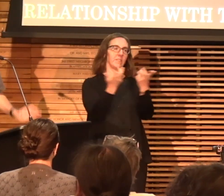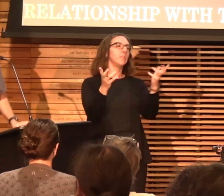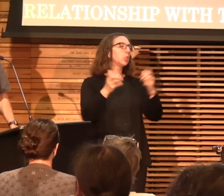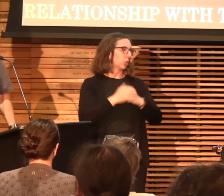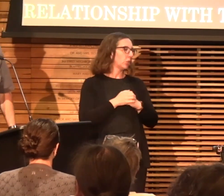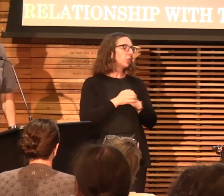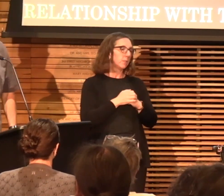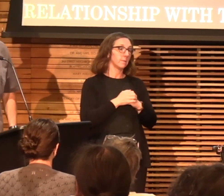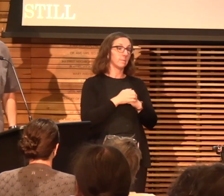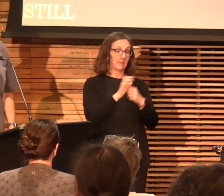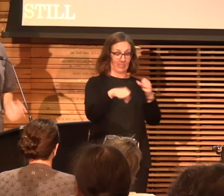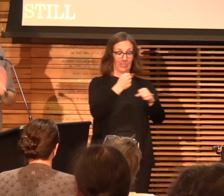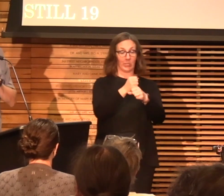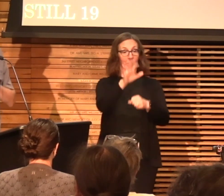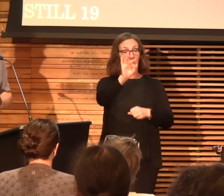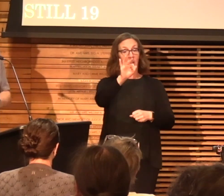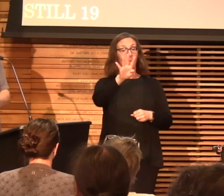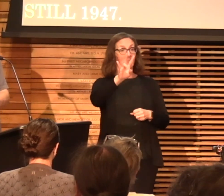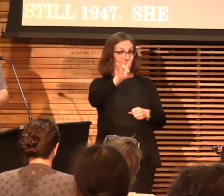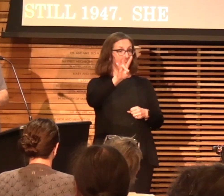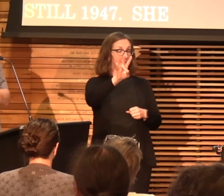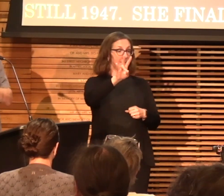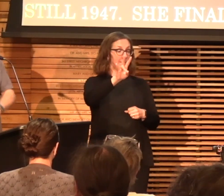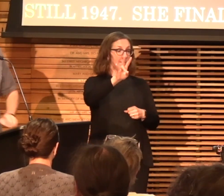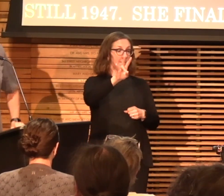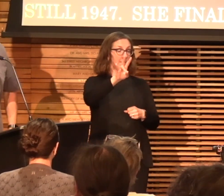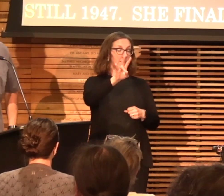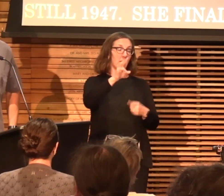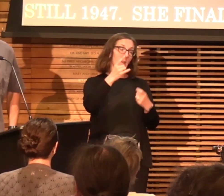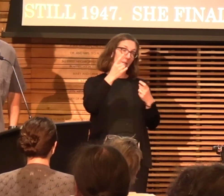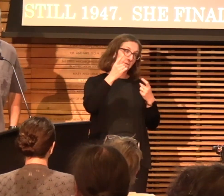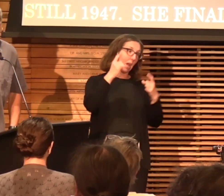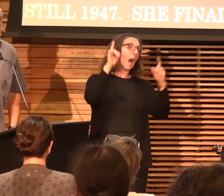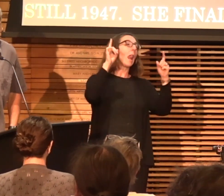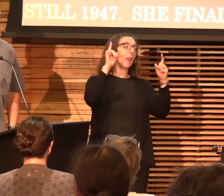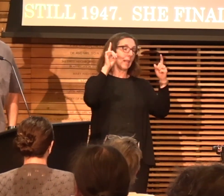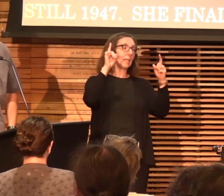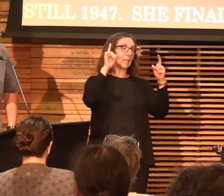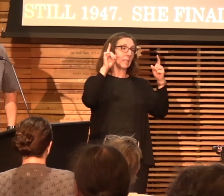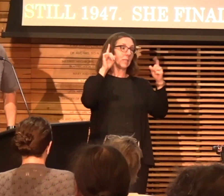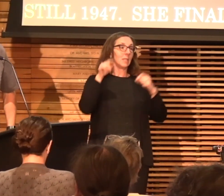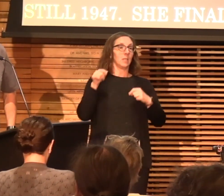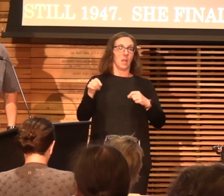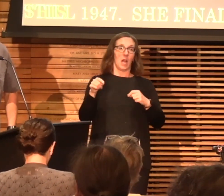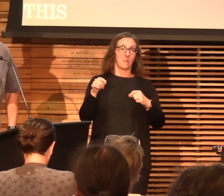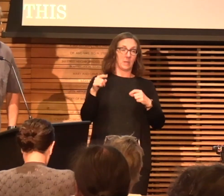Still 1947, she finally distances herself from this decade-long reemergence